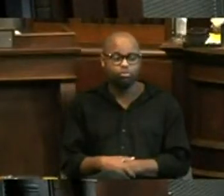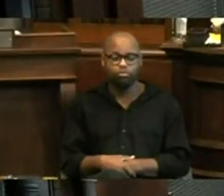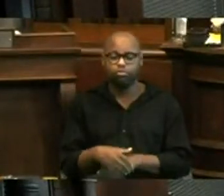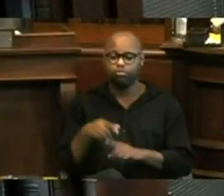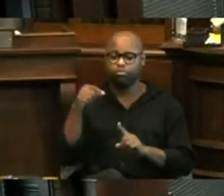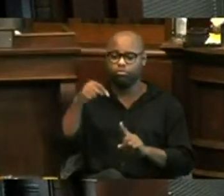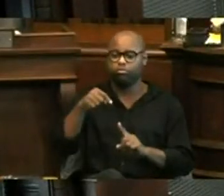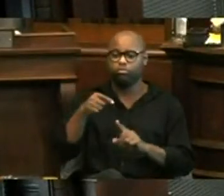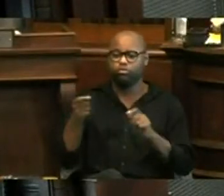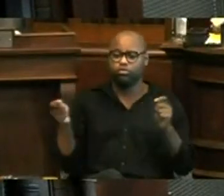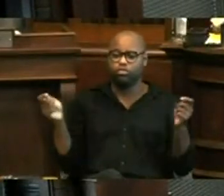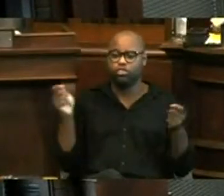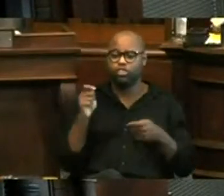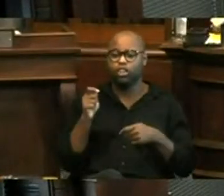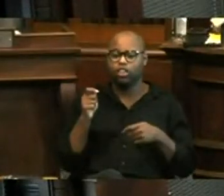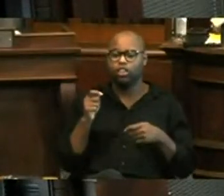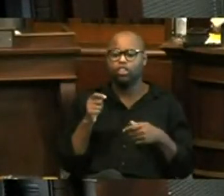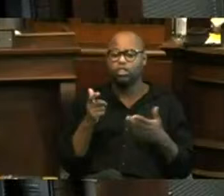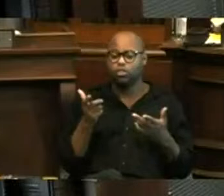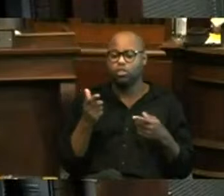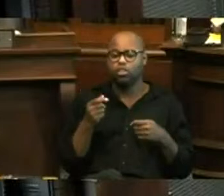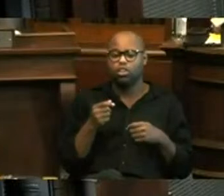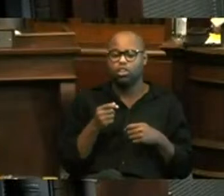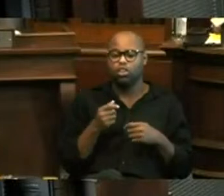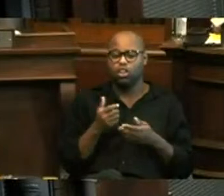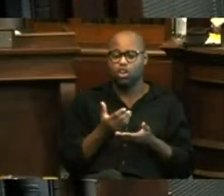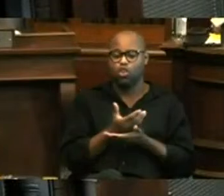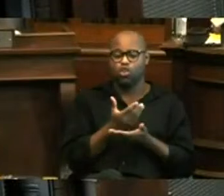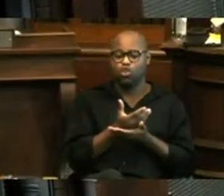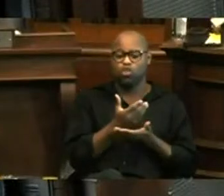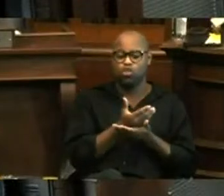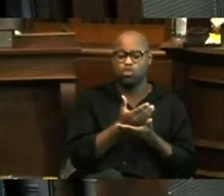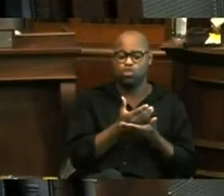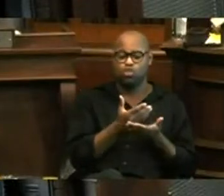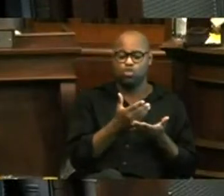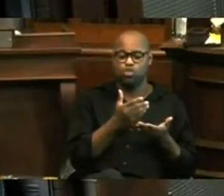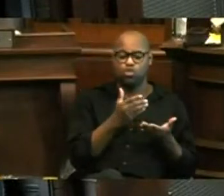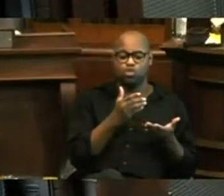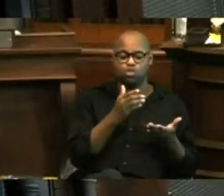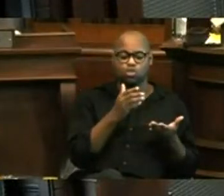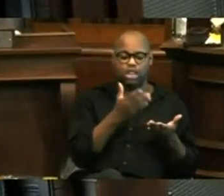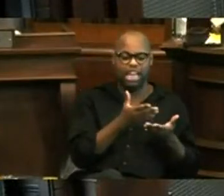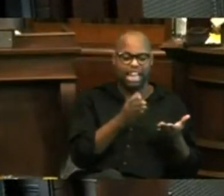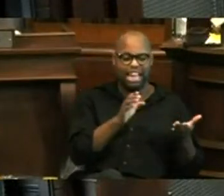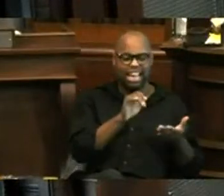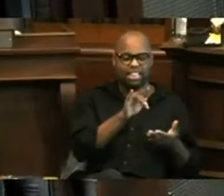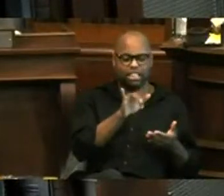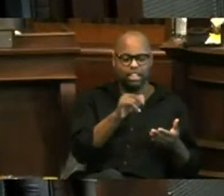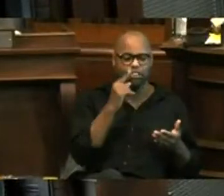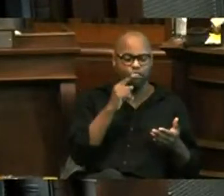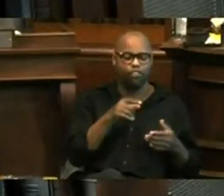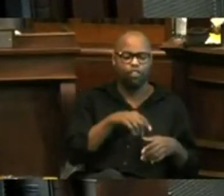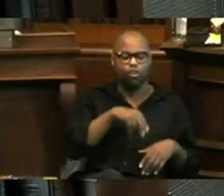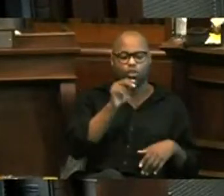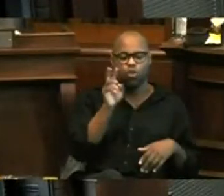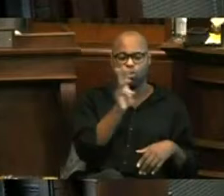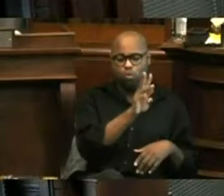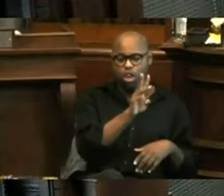Commissioner Miller. Yes. Thank you. Council member. The primary change here is substituting a